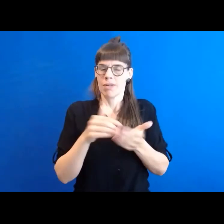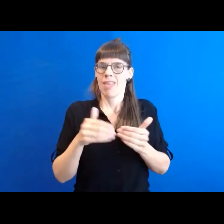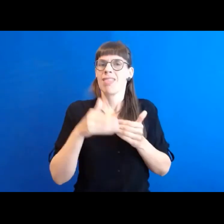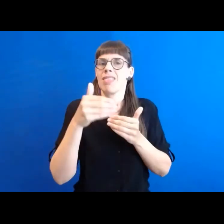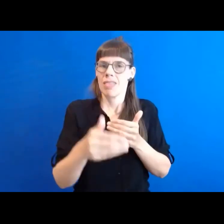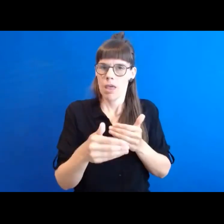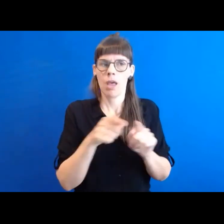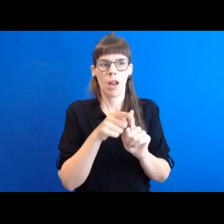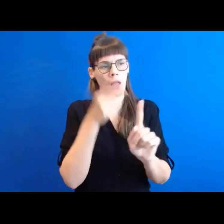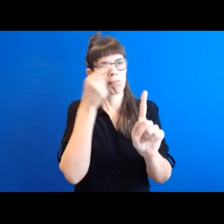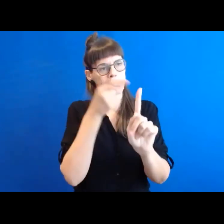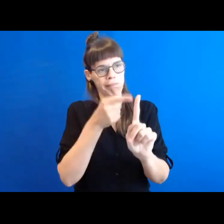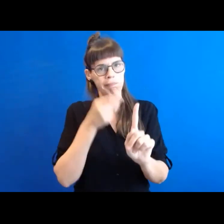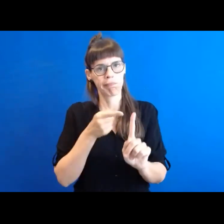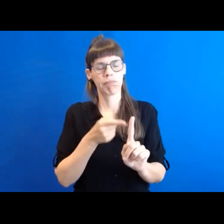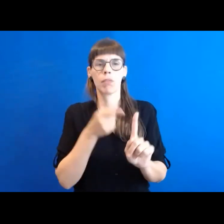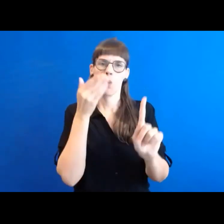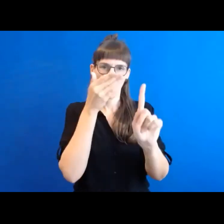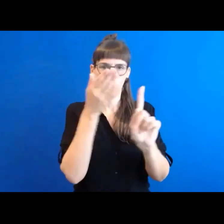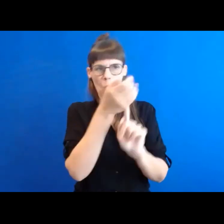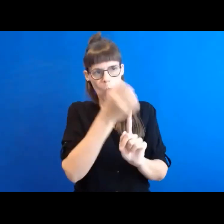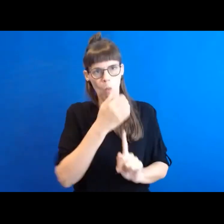of the specific barriers and risks. And then to use that data for sure